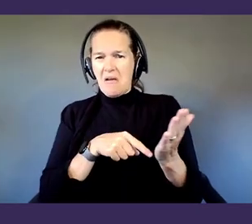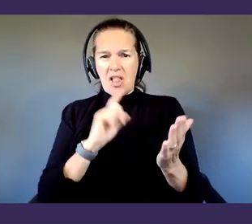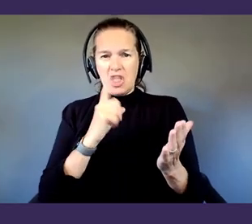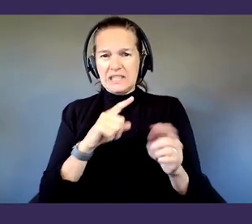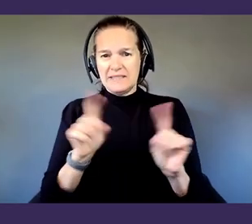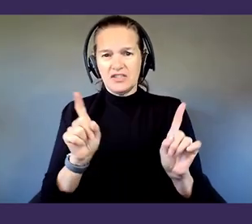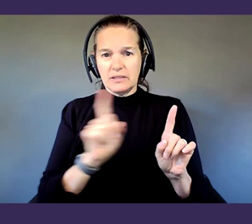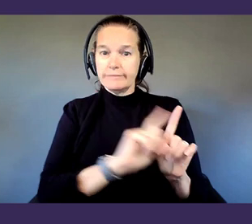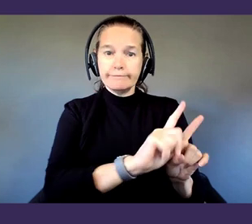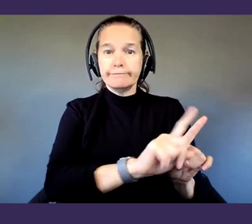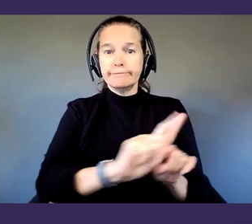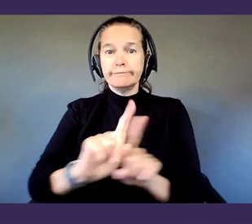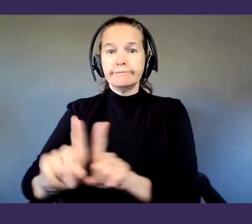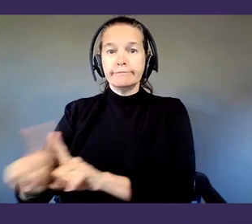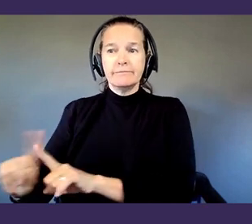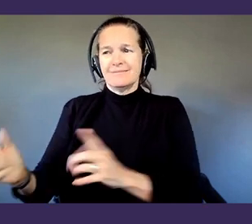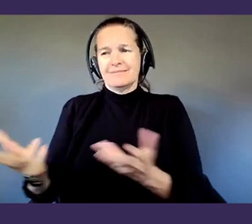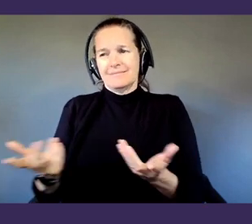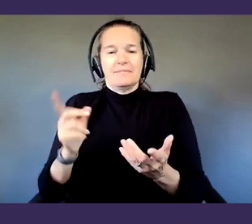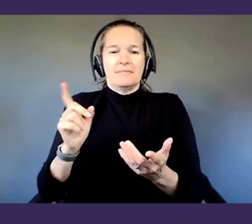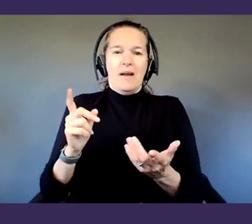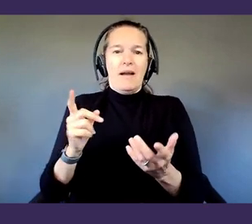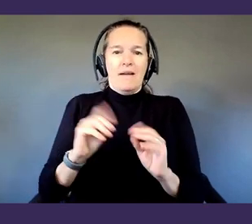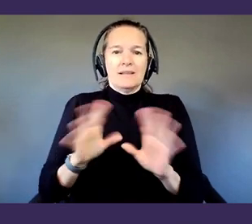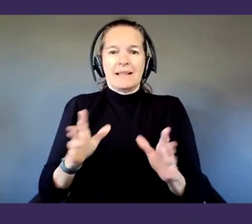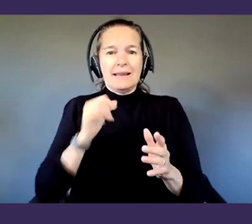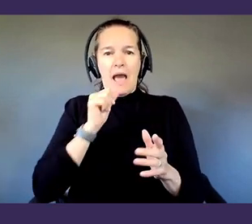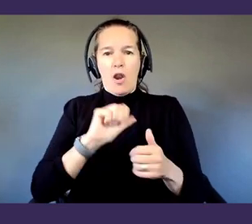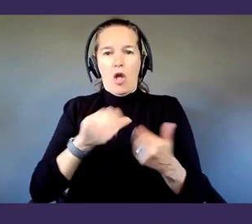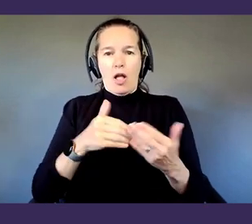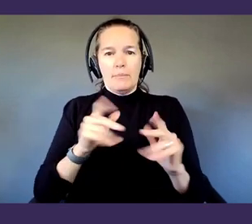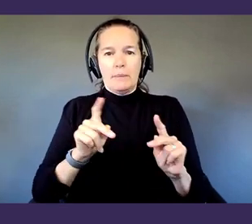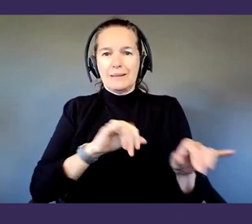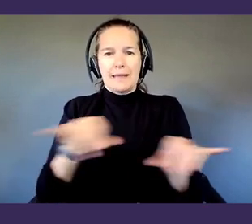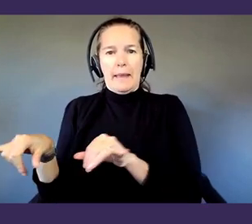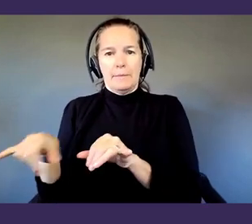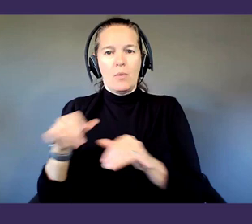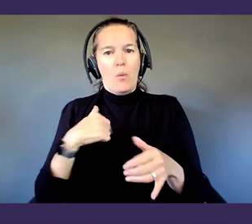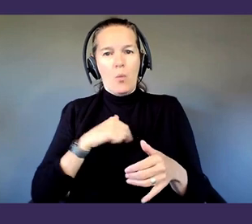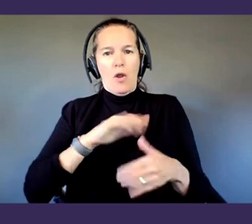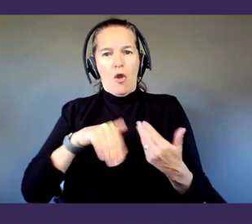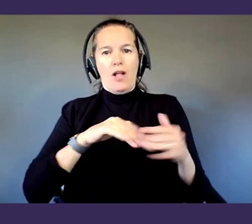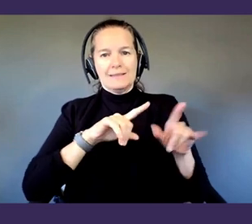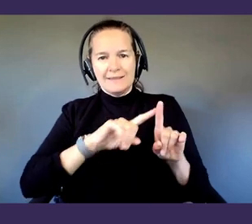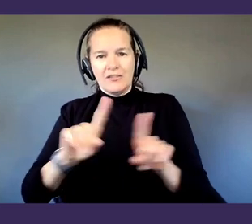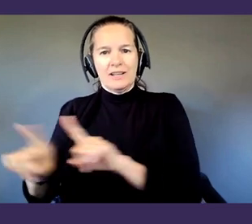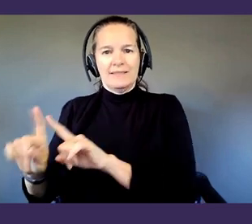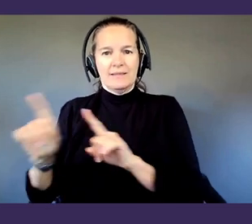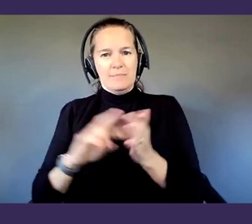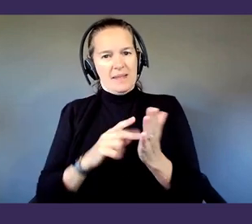and that's to be expected because not every single person is the same, right? We're all different. And so our SDM agreements are gonna look different.